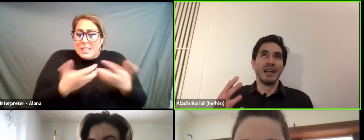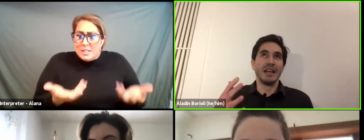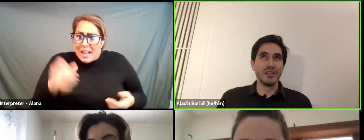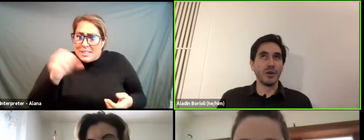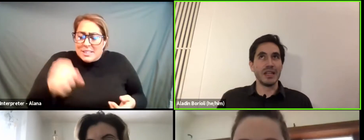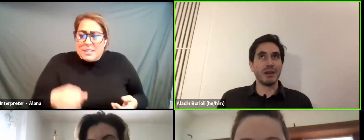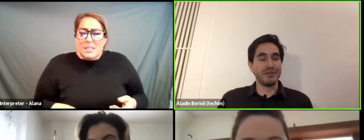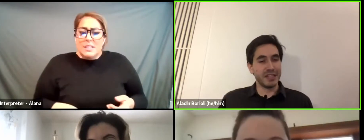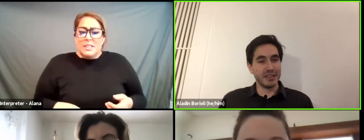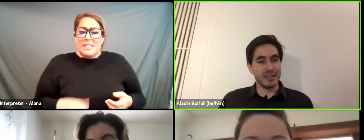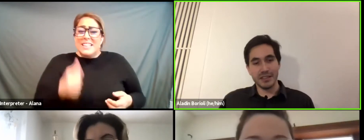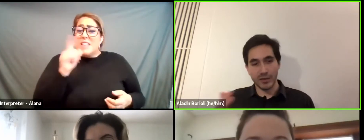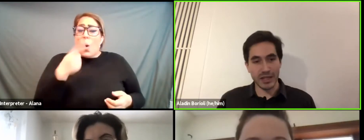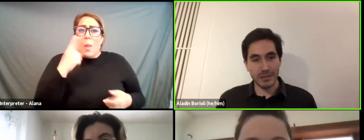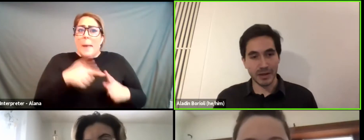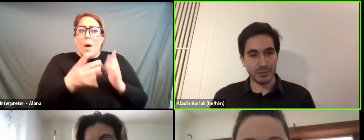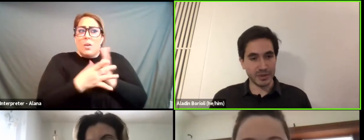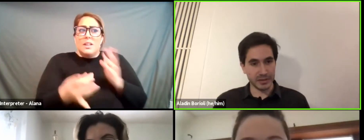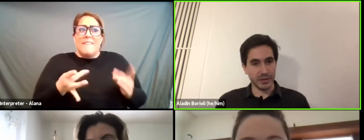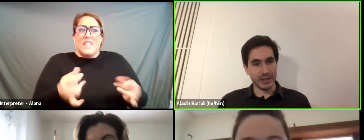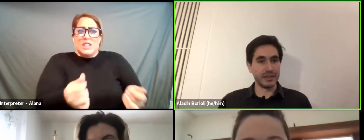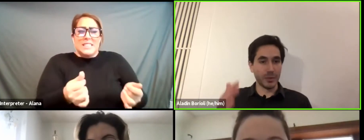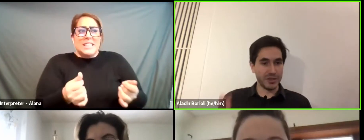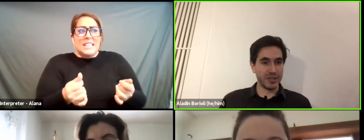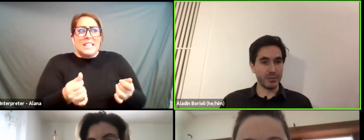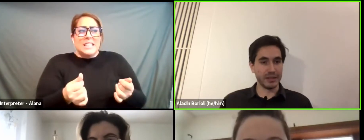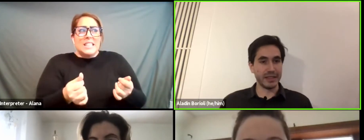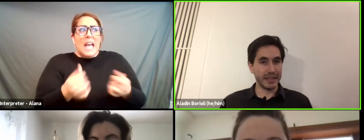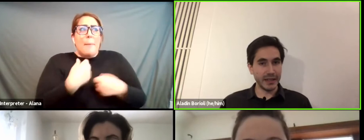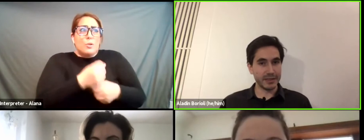It's not only about efficiency, it's not only about producing honeybees or taking care of them,